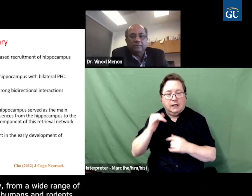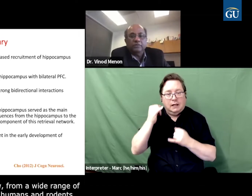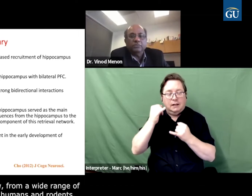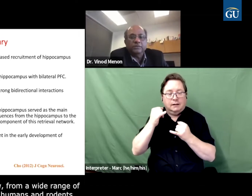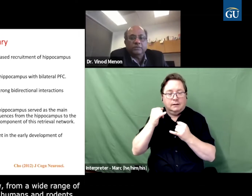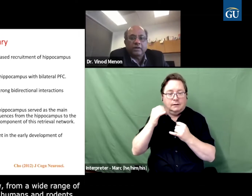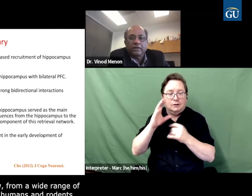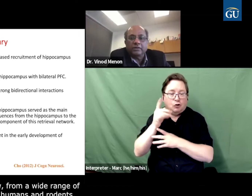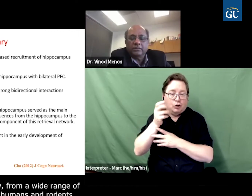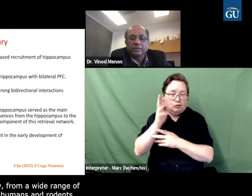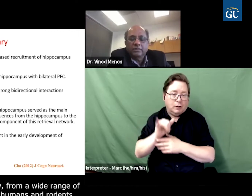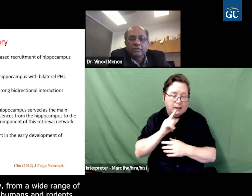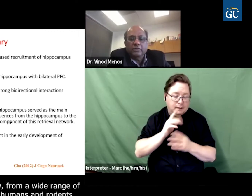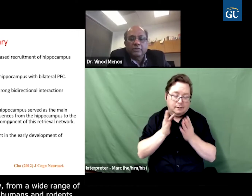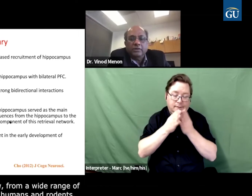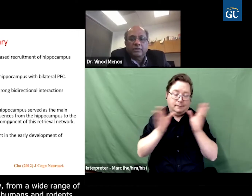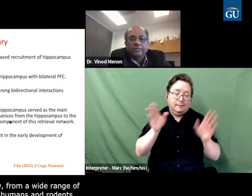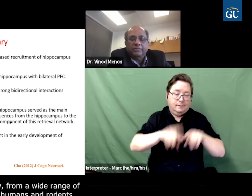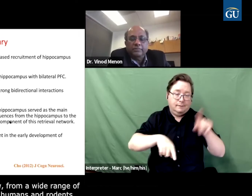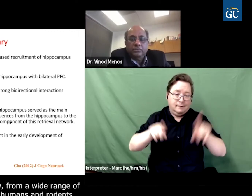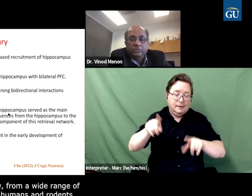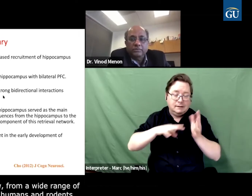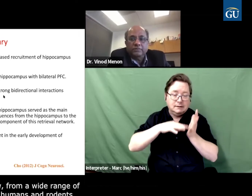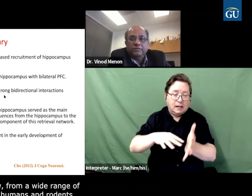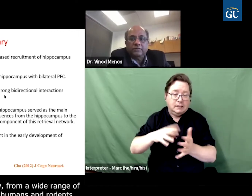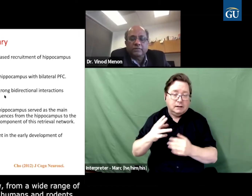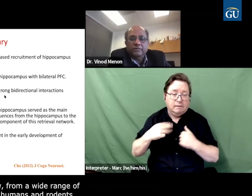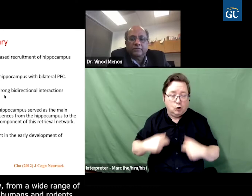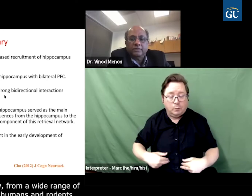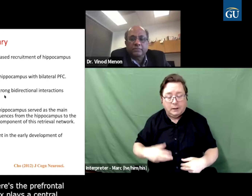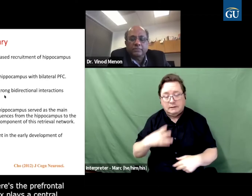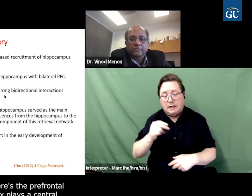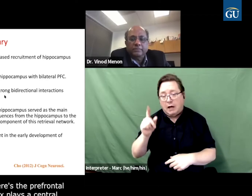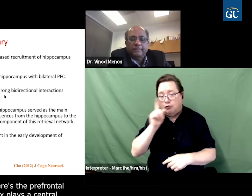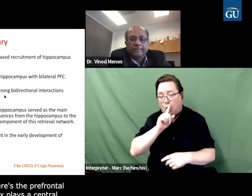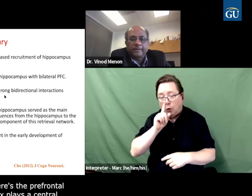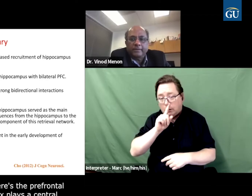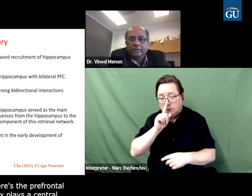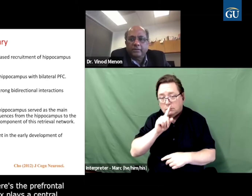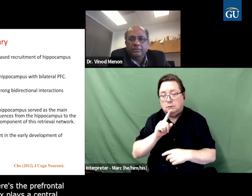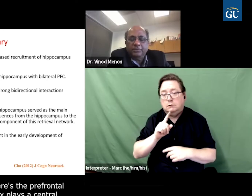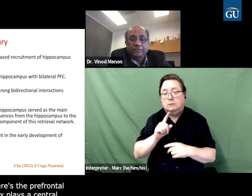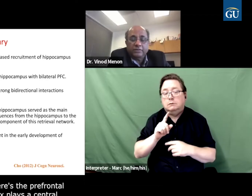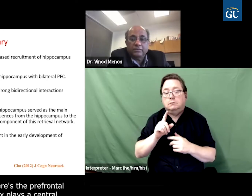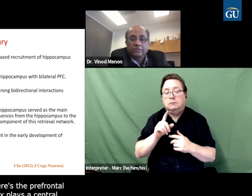wide range of studies in humans and